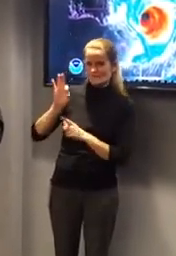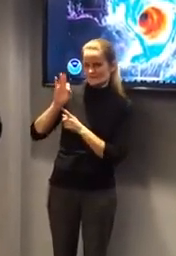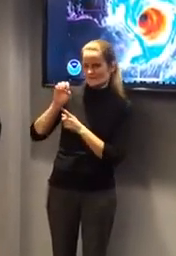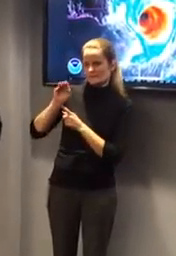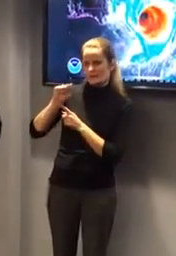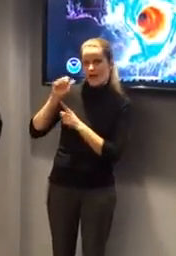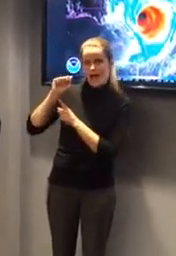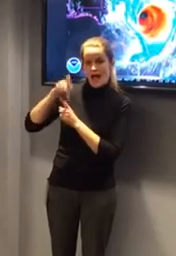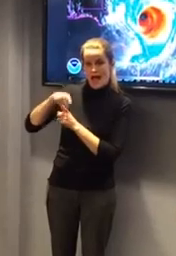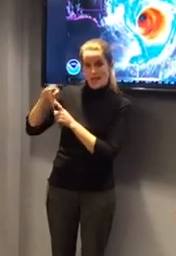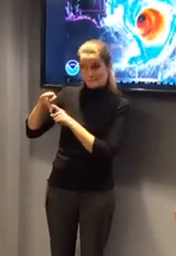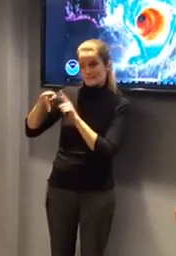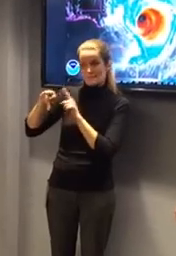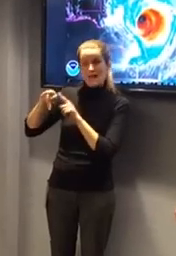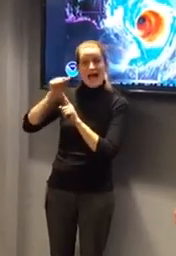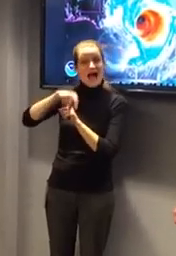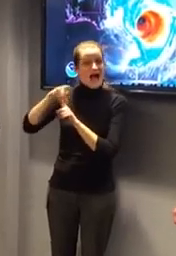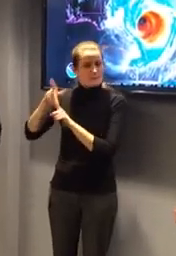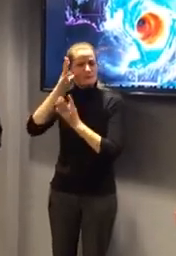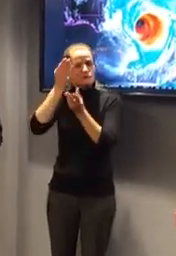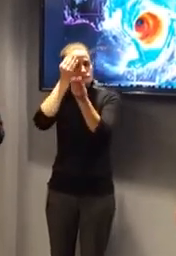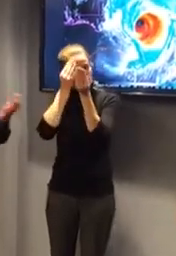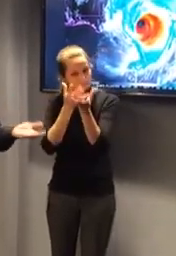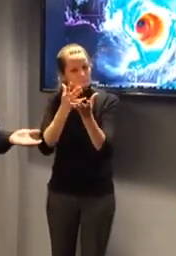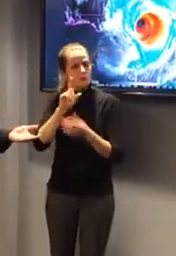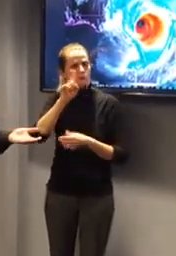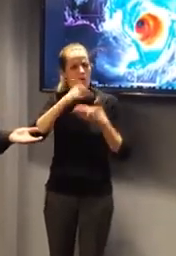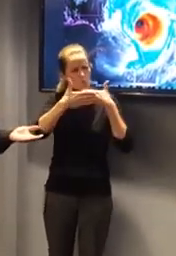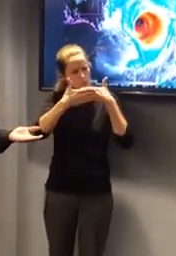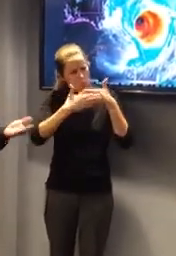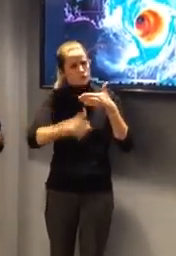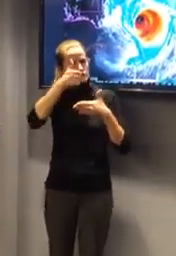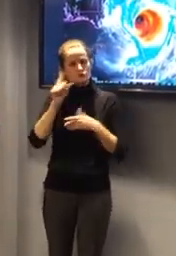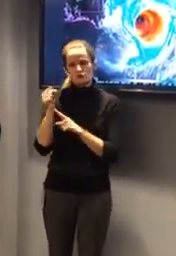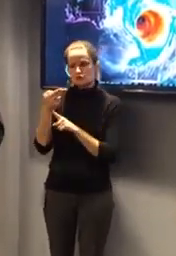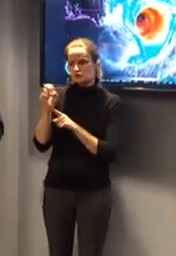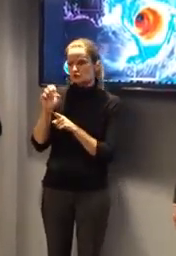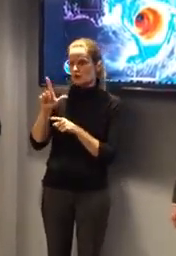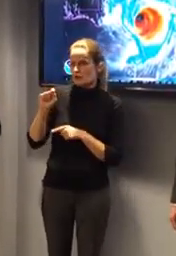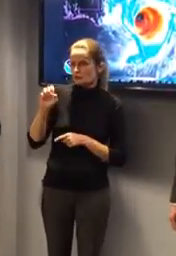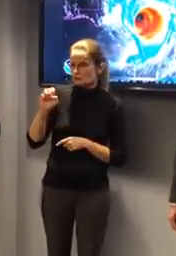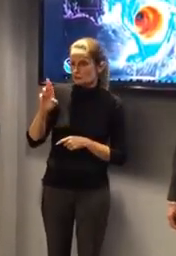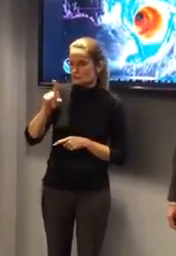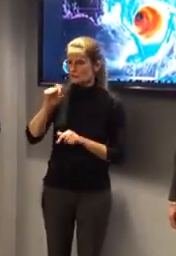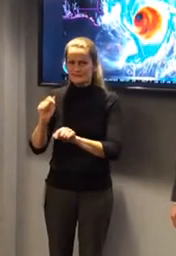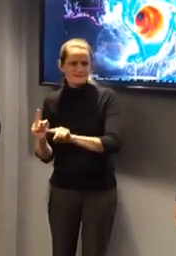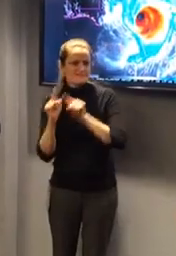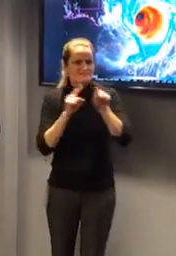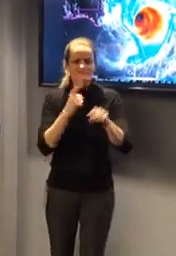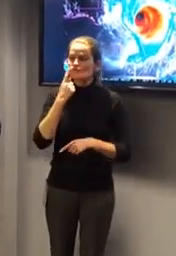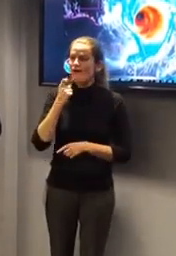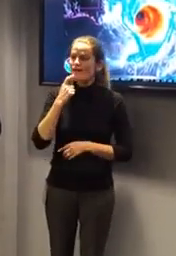to you if you still need to get to safety. You can also get regular weather alerts from the National Weather Service on that app and